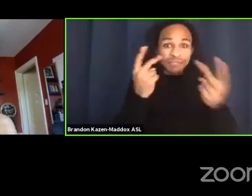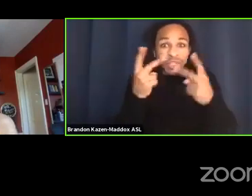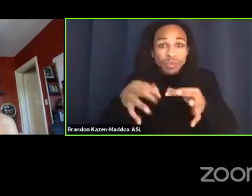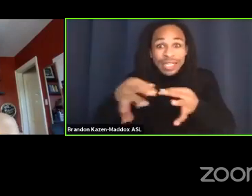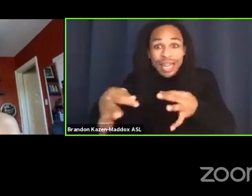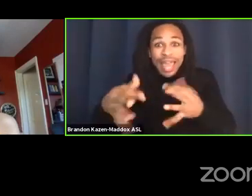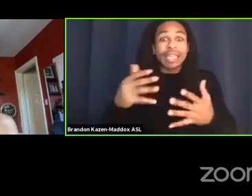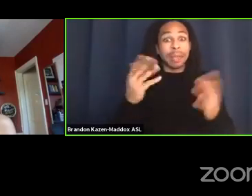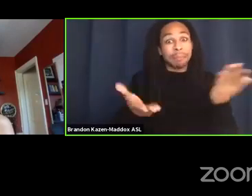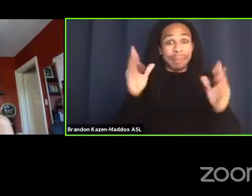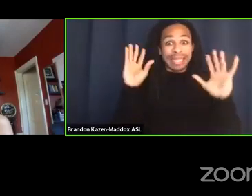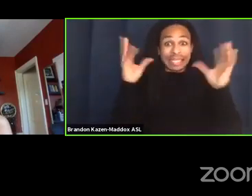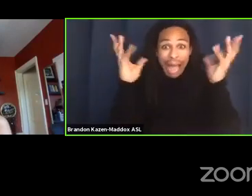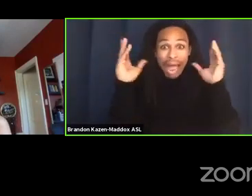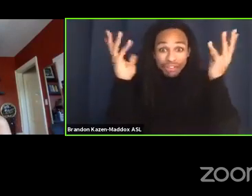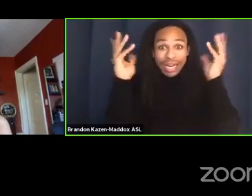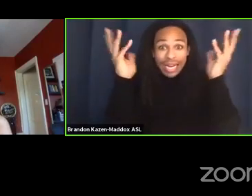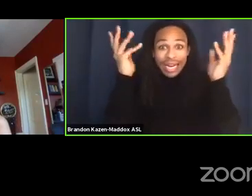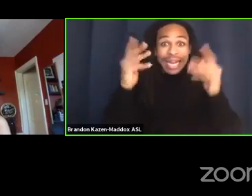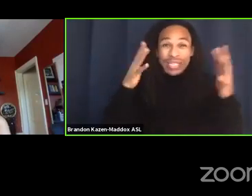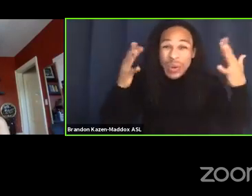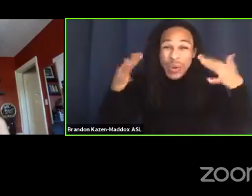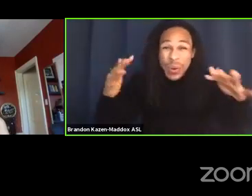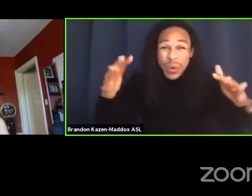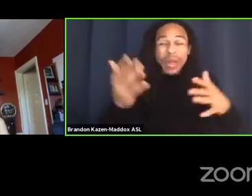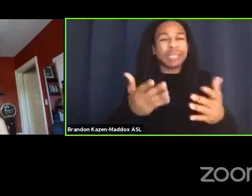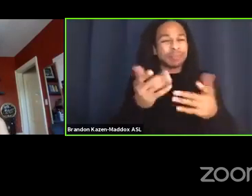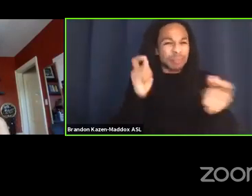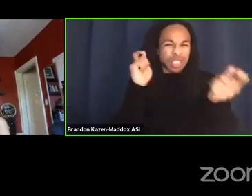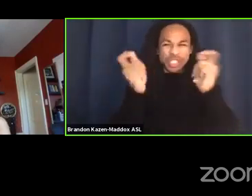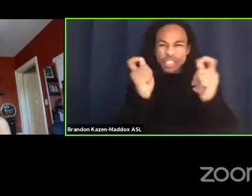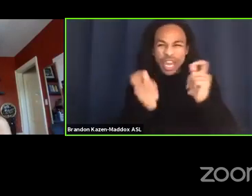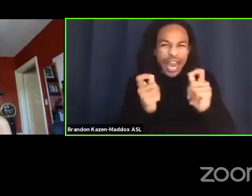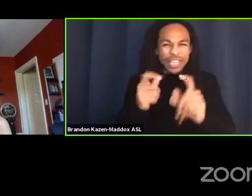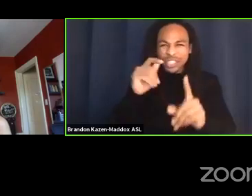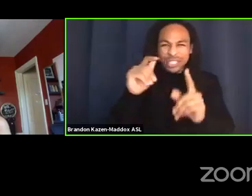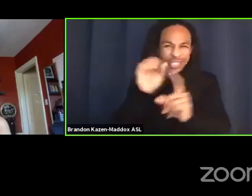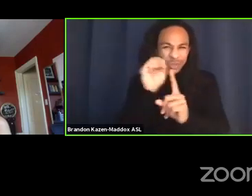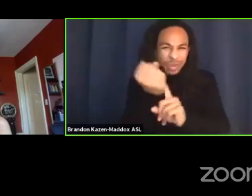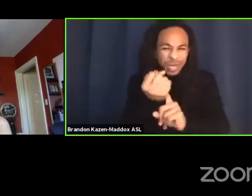she/her, and I identify as a non-disabled, Black West Indian woman.